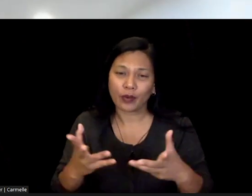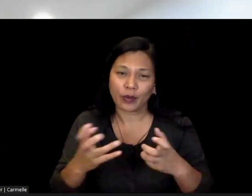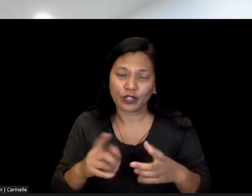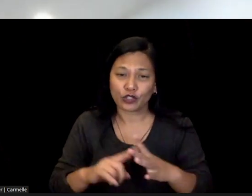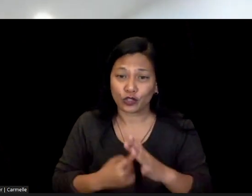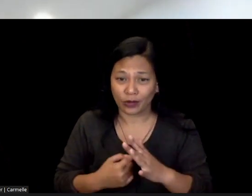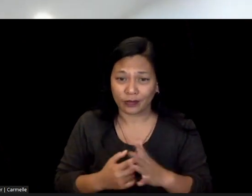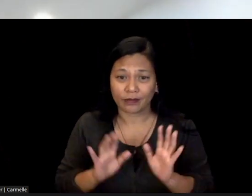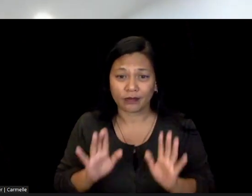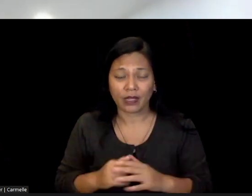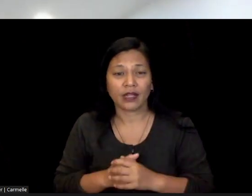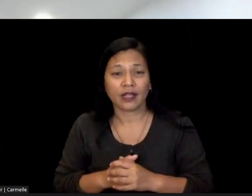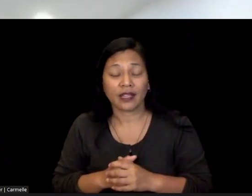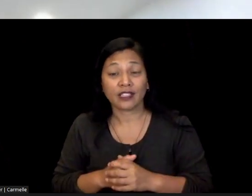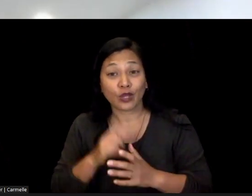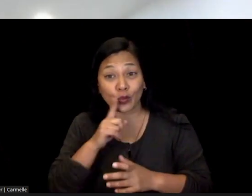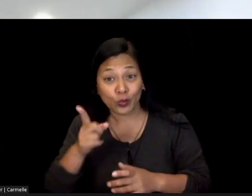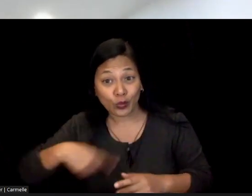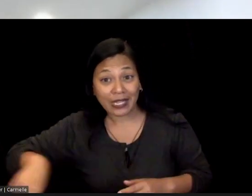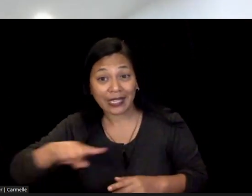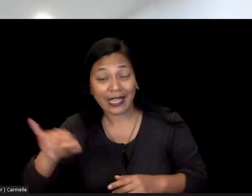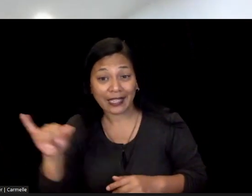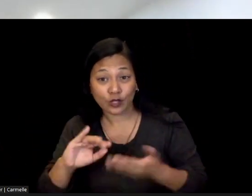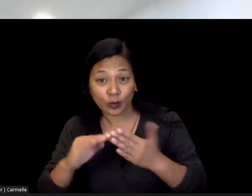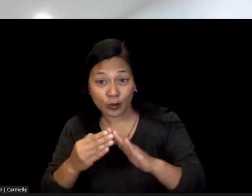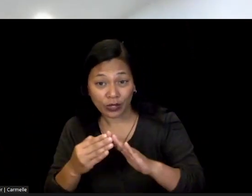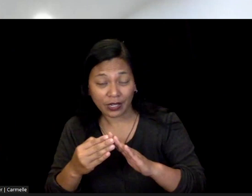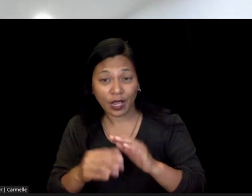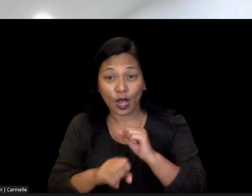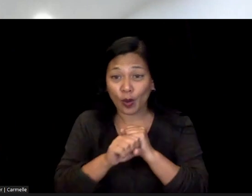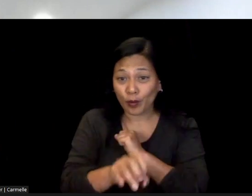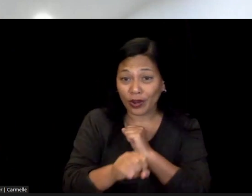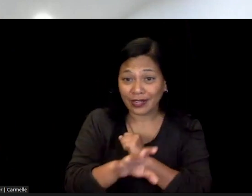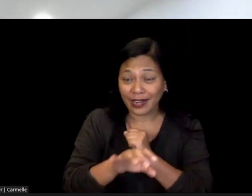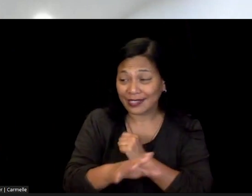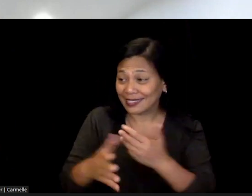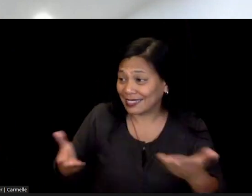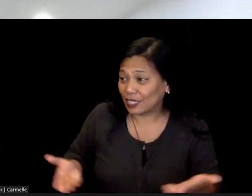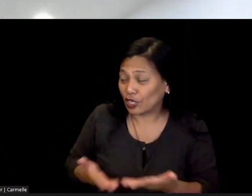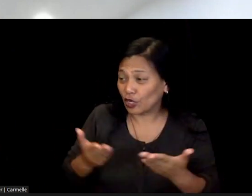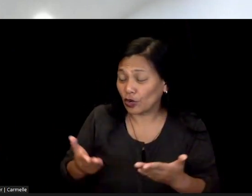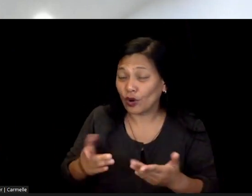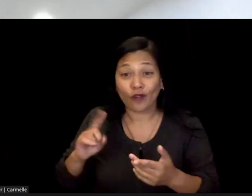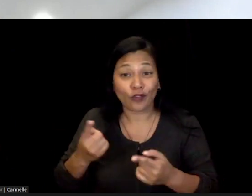, This is something that we all as a community in broadcasting in Canada need to first admit that we've done a really bad job.